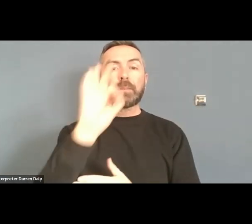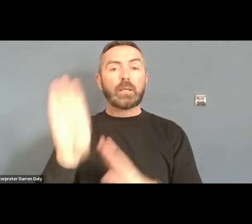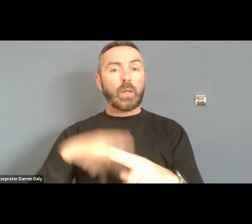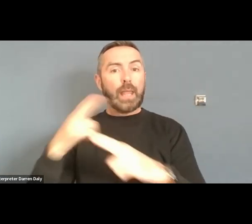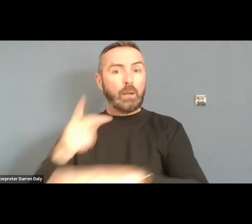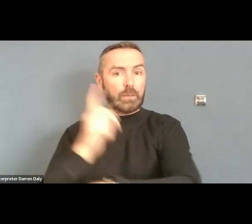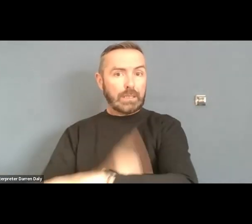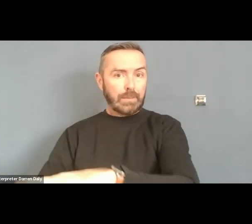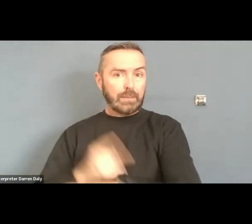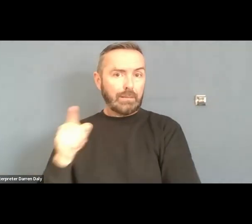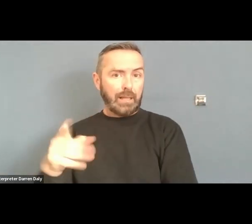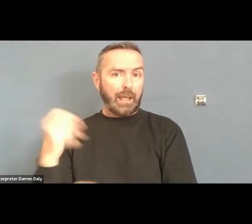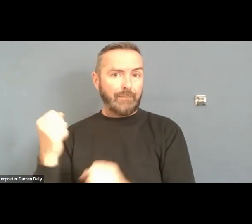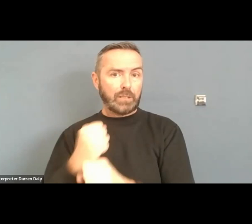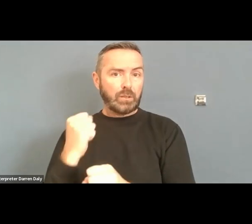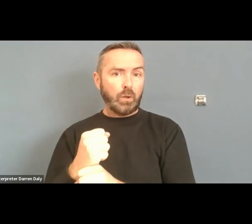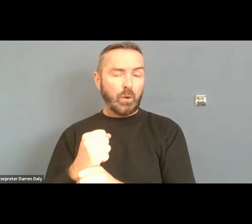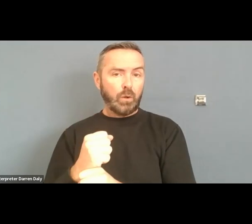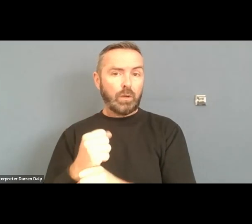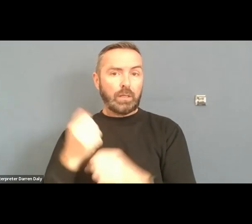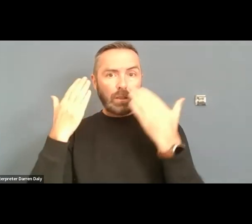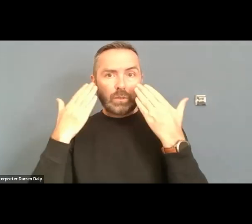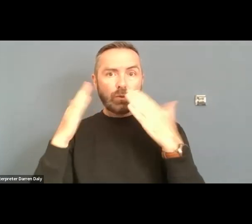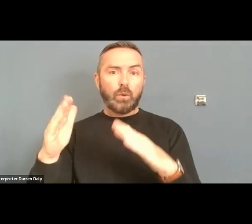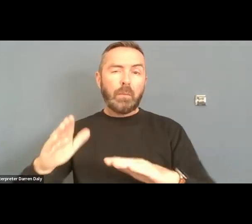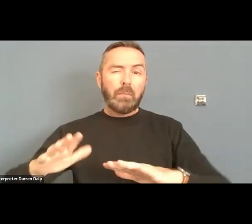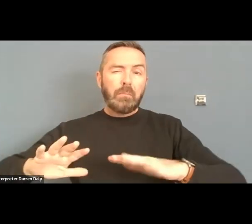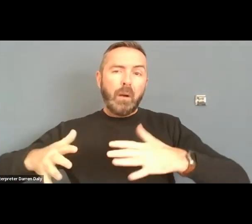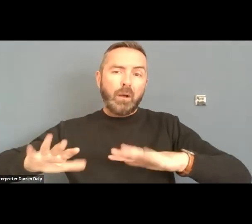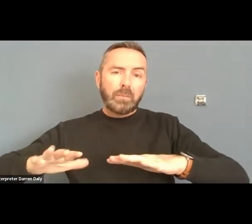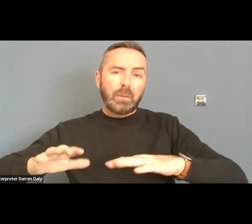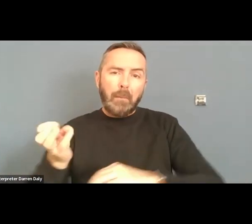group had scores that were indicative of possible mild depression, this was